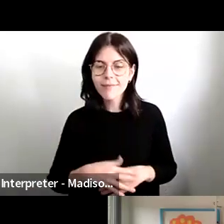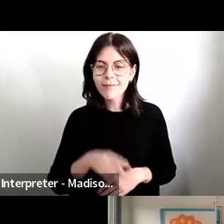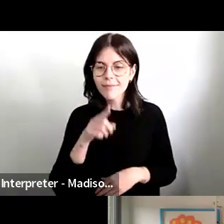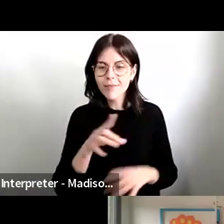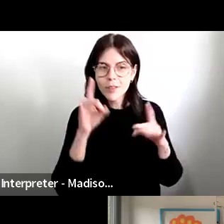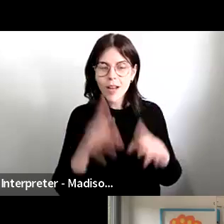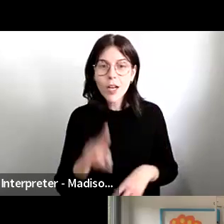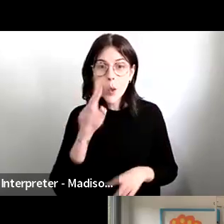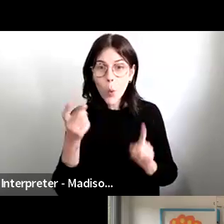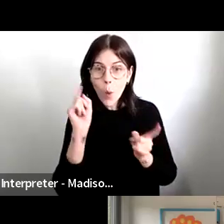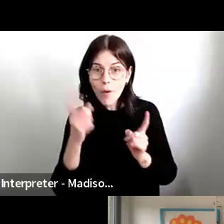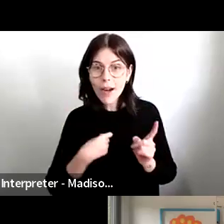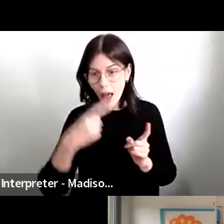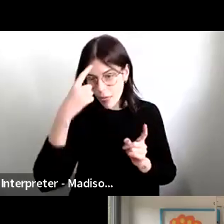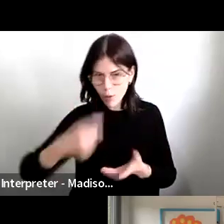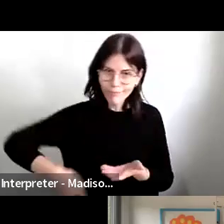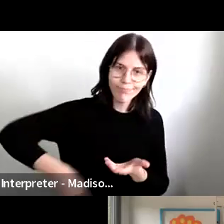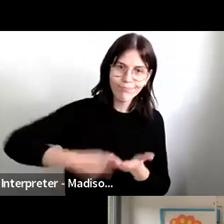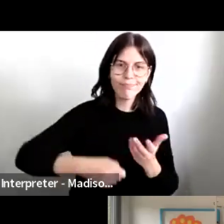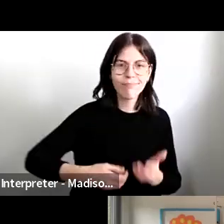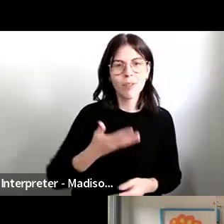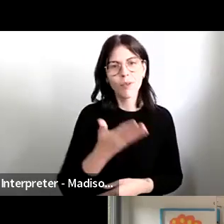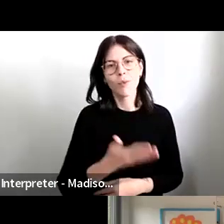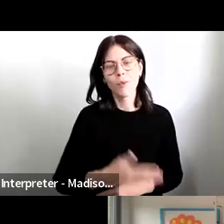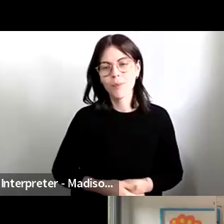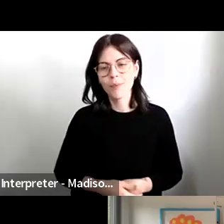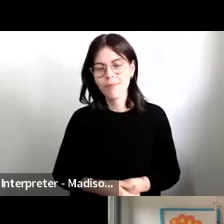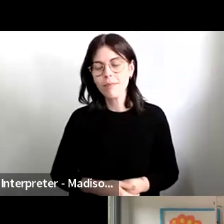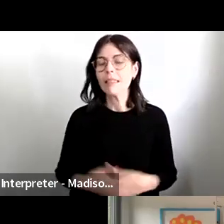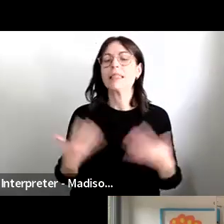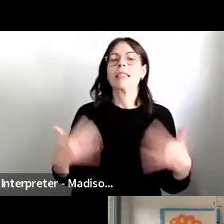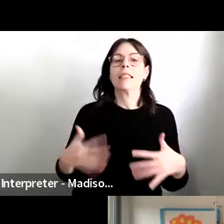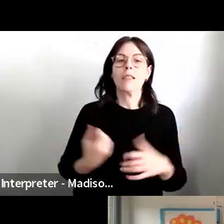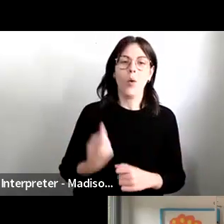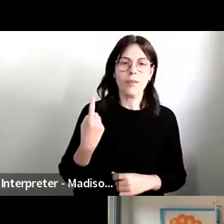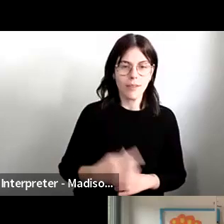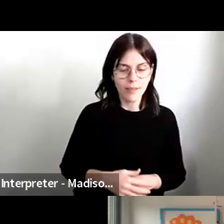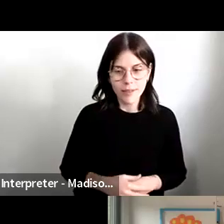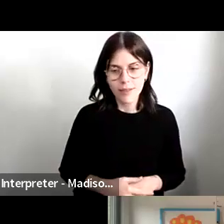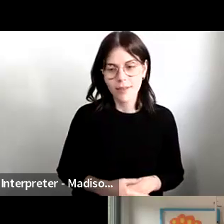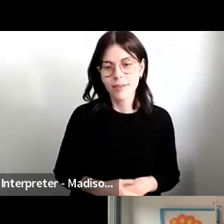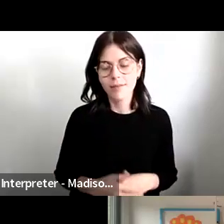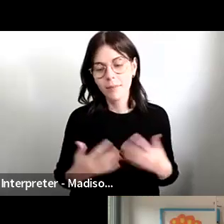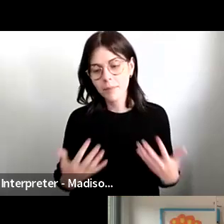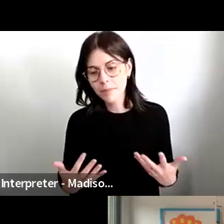worried, I will through to you. >> Gosh. There's two parts to this,